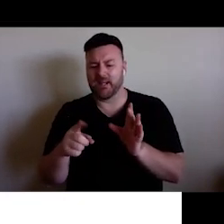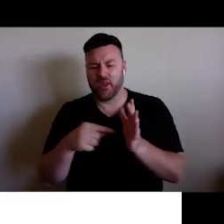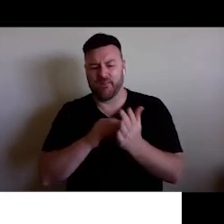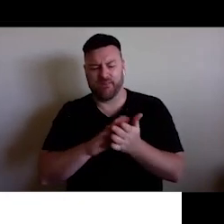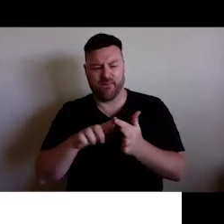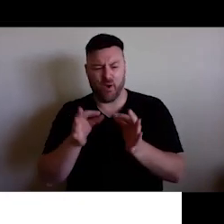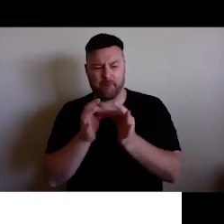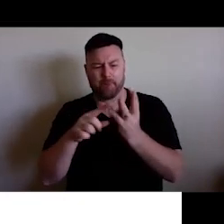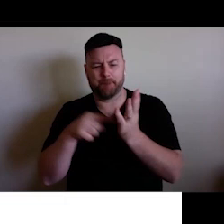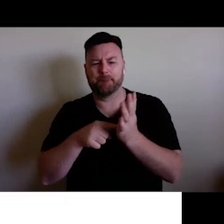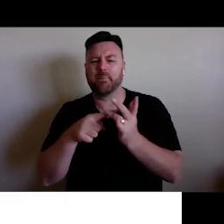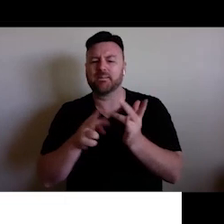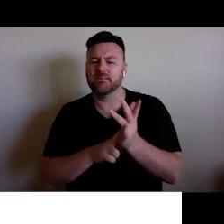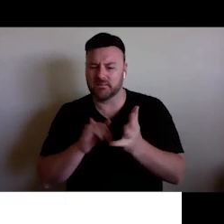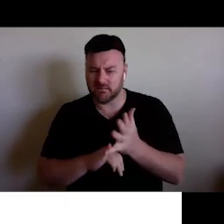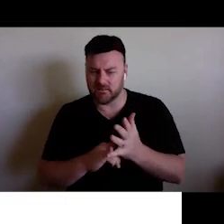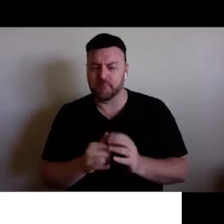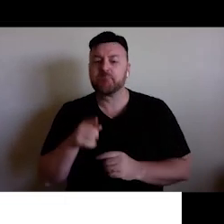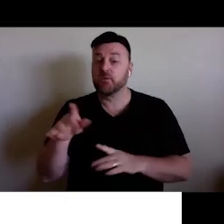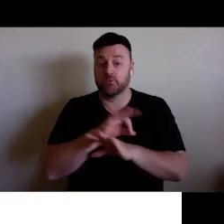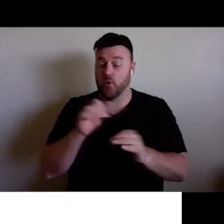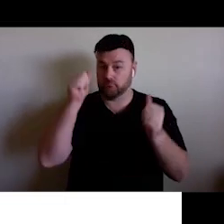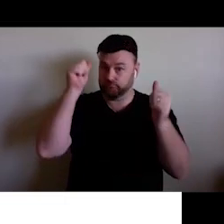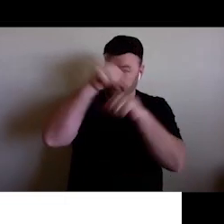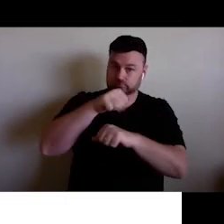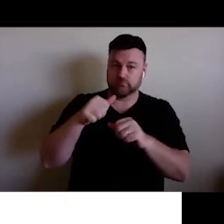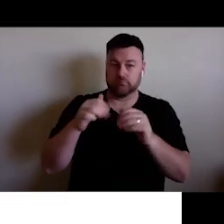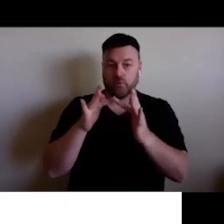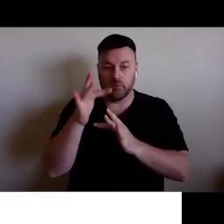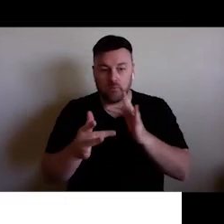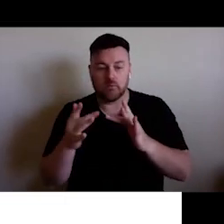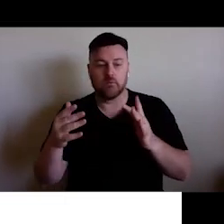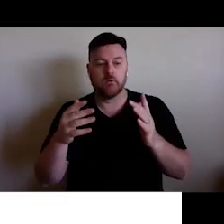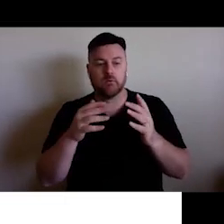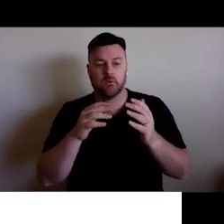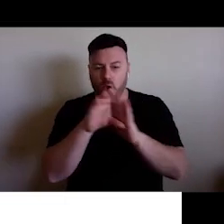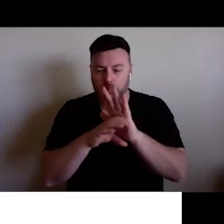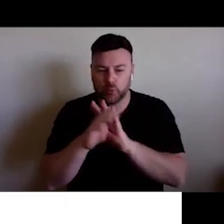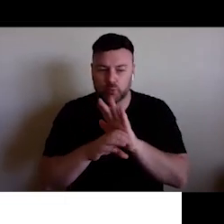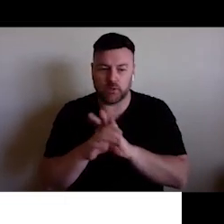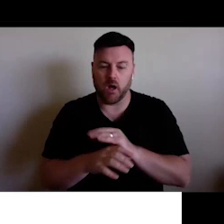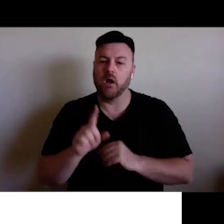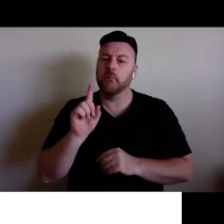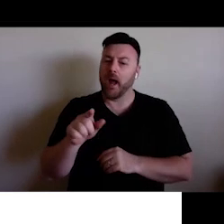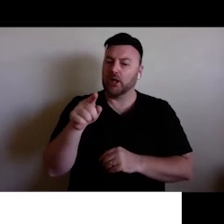independent cinema office in the UK. But her passion and hobby at the time was she wanted to basically get people inspired about making their